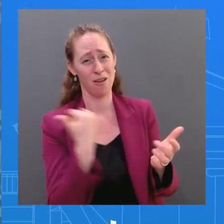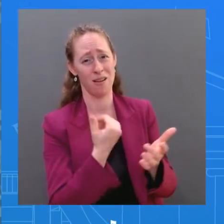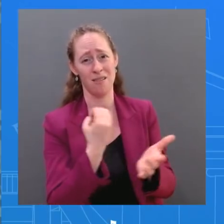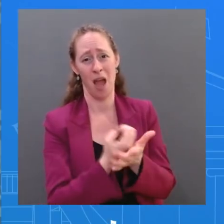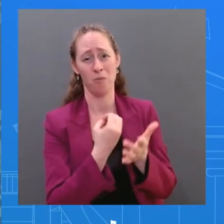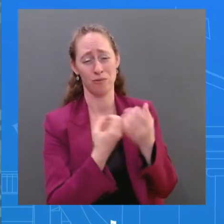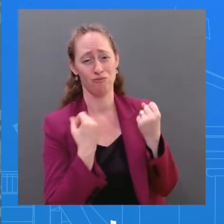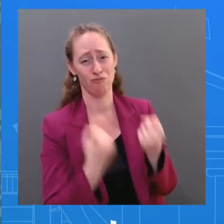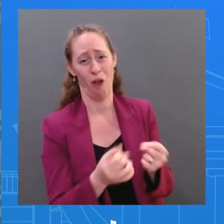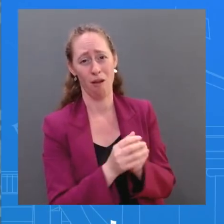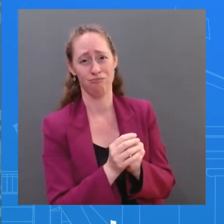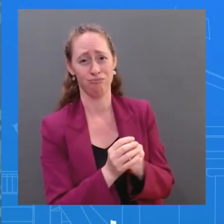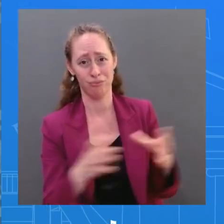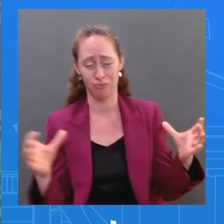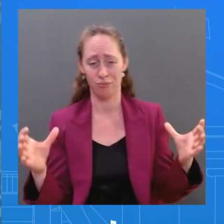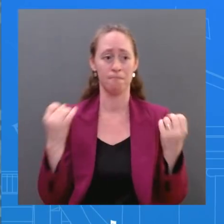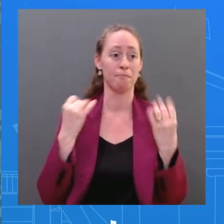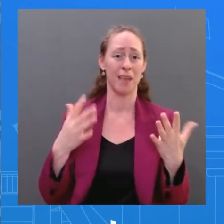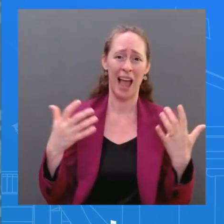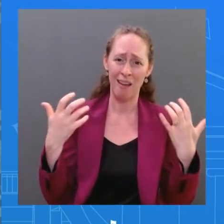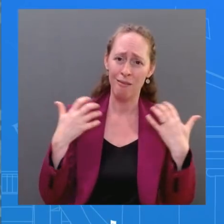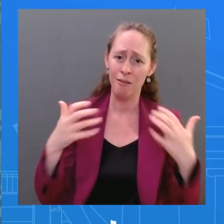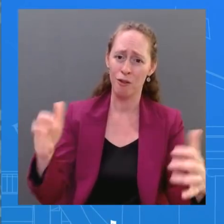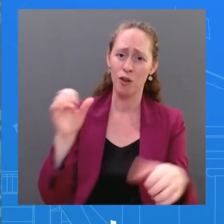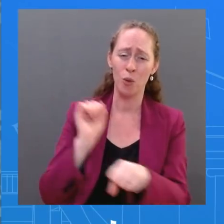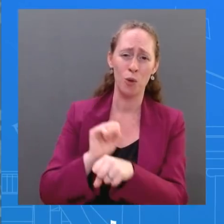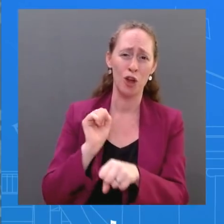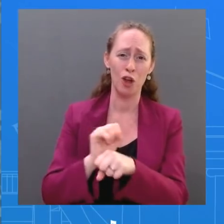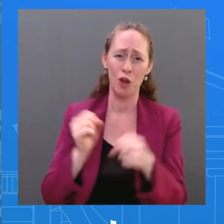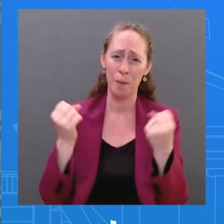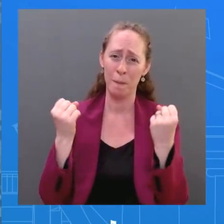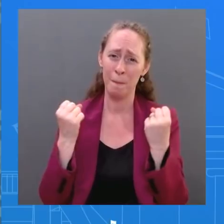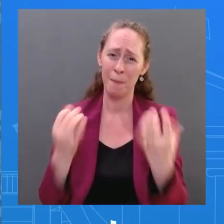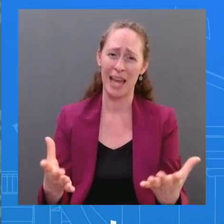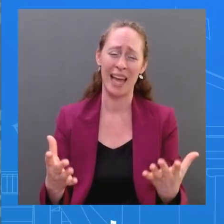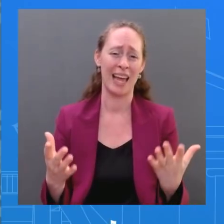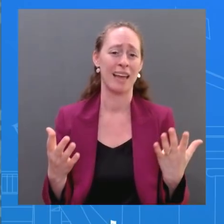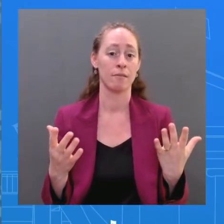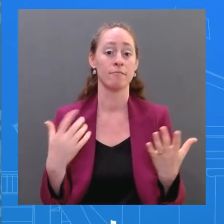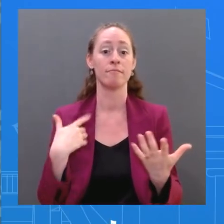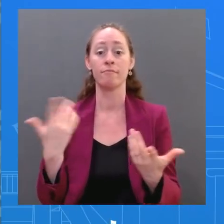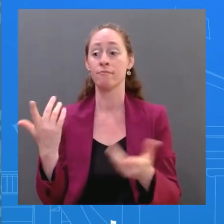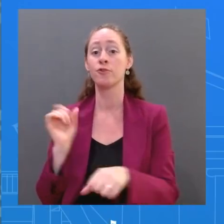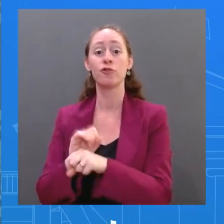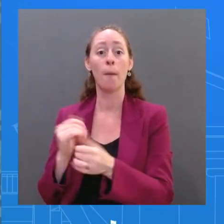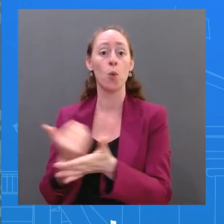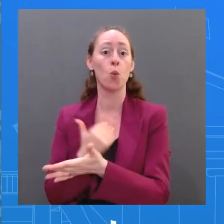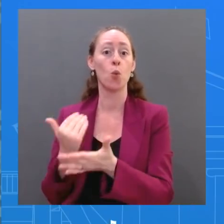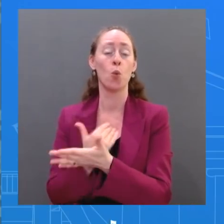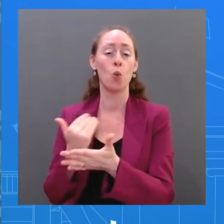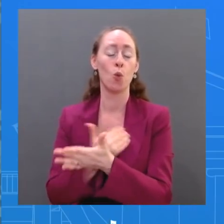when you look at the jobs numbers -- more than 8.7 million of new jobs created -- that is important.